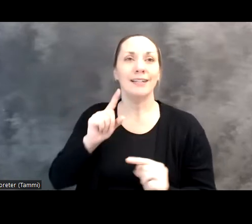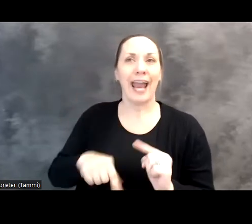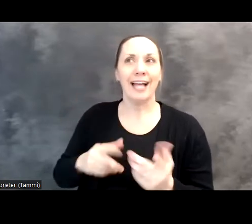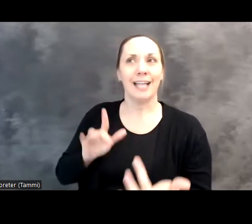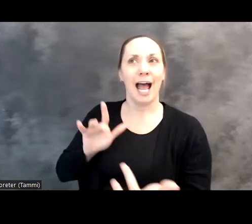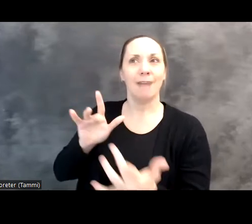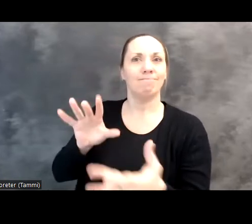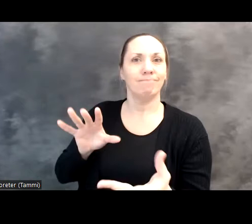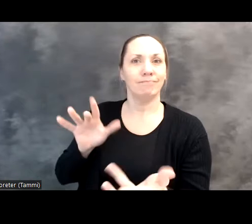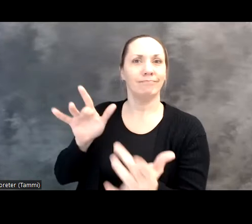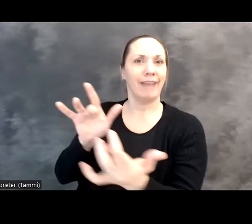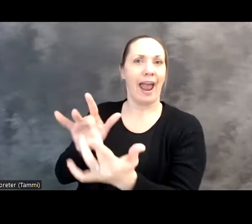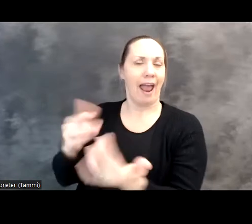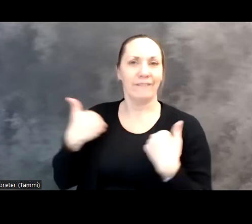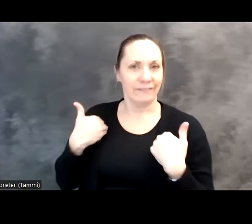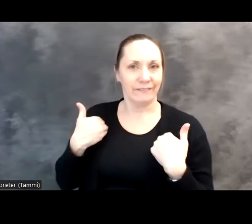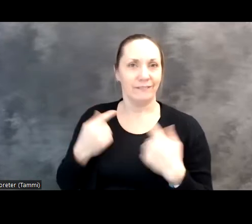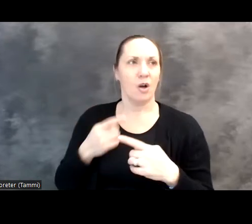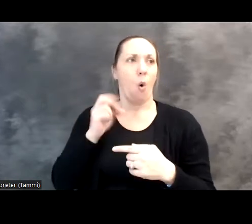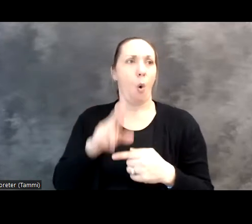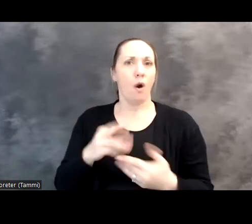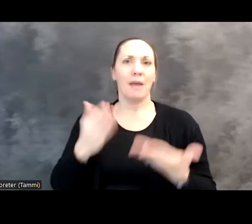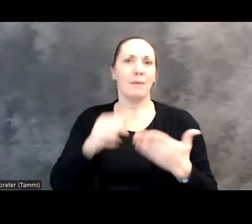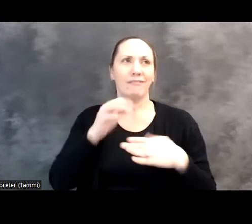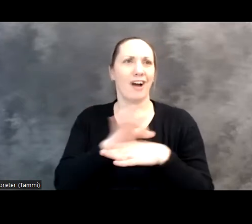technology devices, they will be out of reach for many